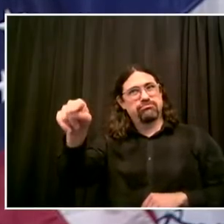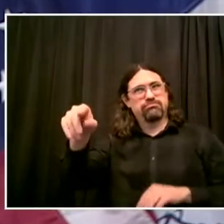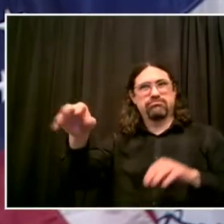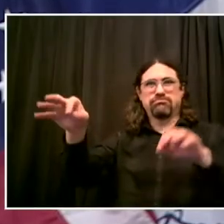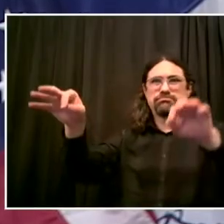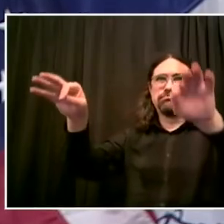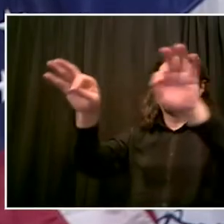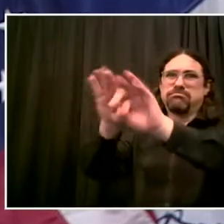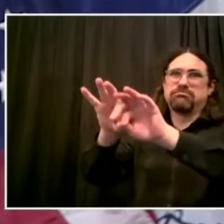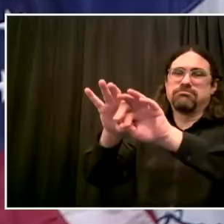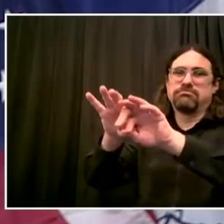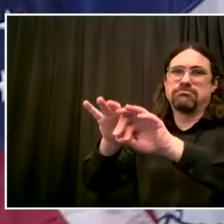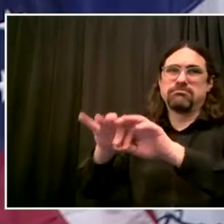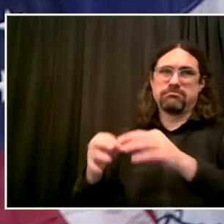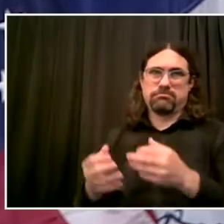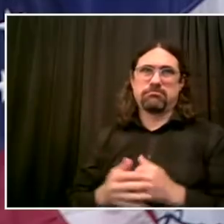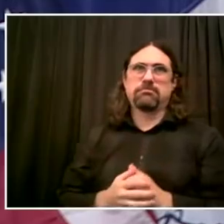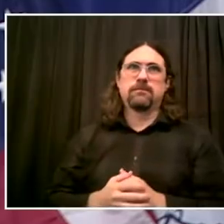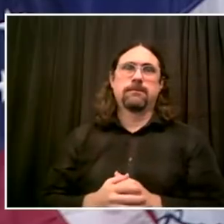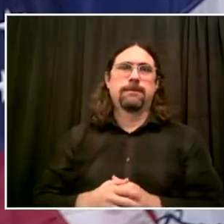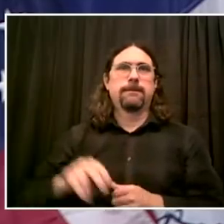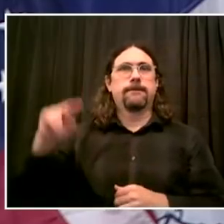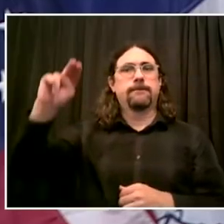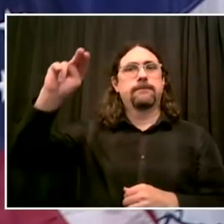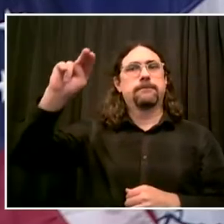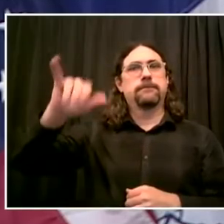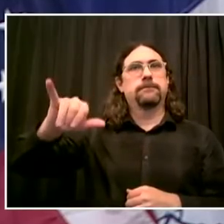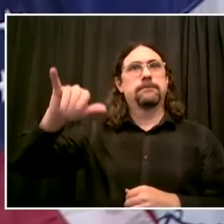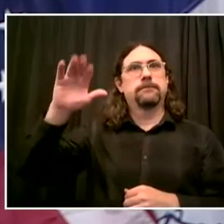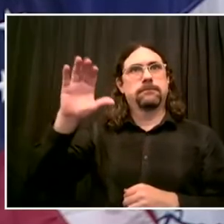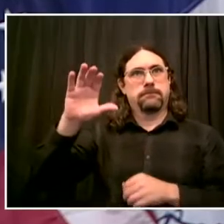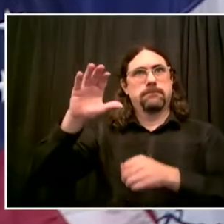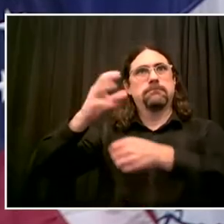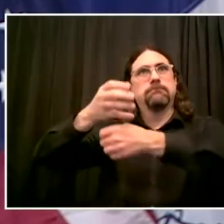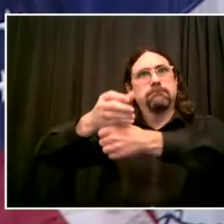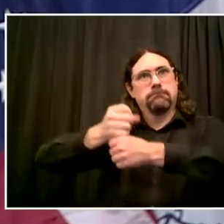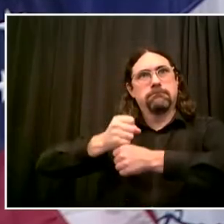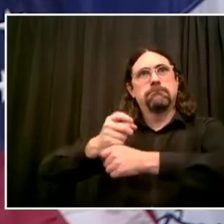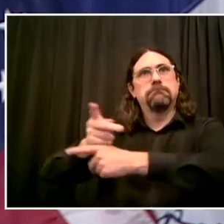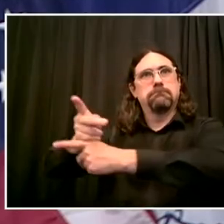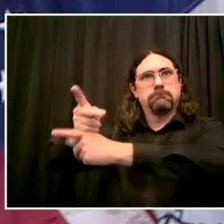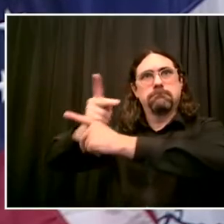QUESTION ABOUT DOING THAT. SO THAT HISTORY IS IMPORTANT BECAUSE THEY TOOK THAT RRBOOWG IN